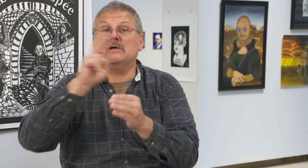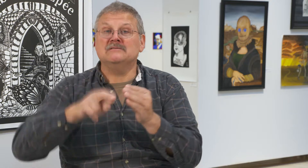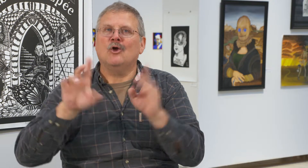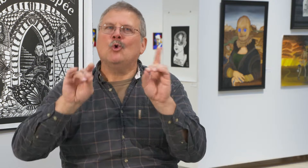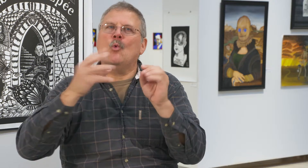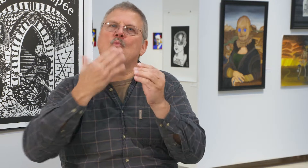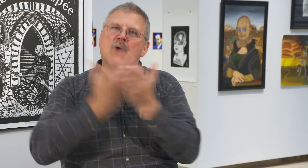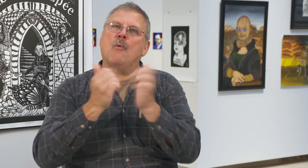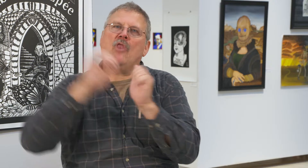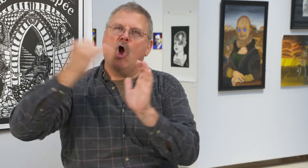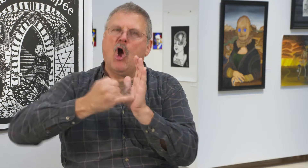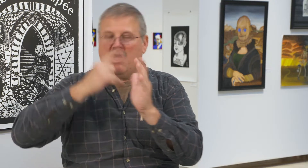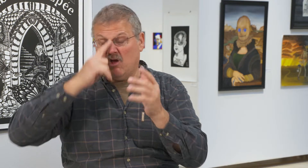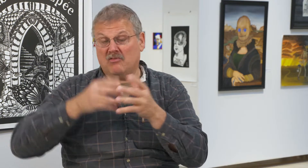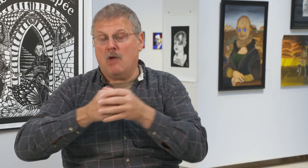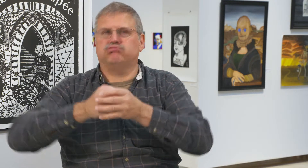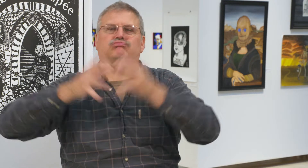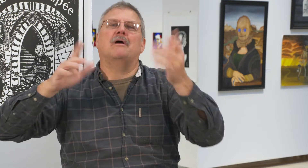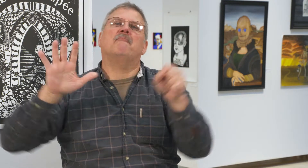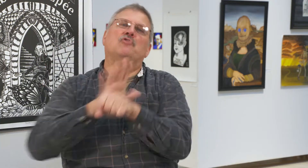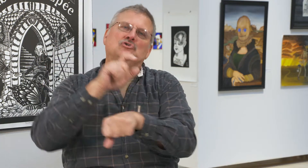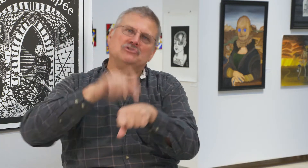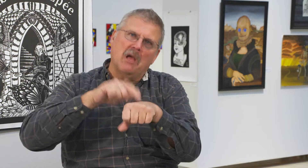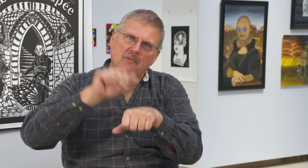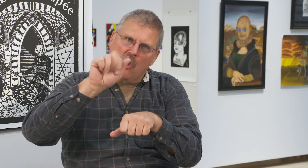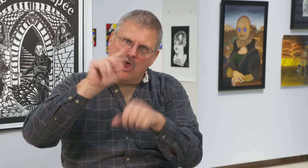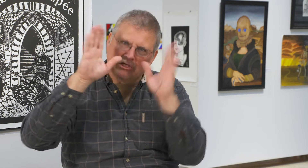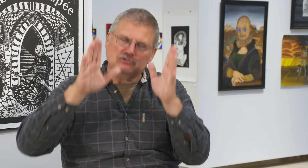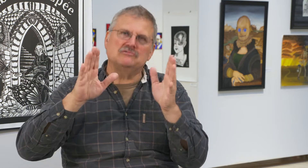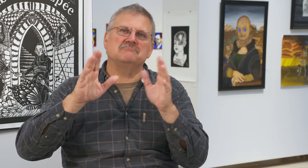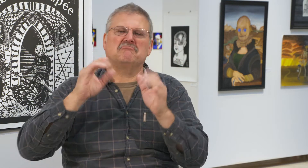The students loved it and felt connected to the art. The result was a lot of success with art.